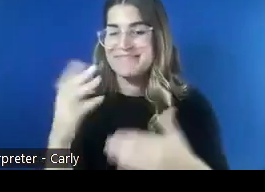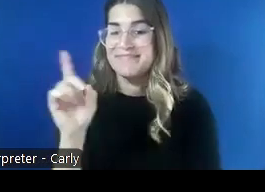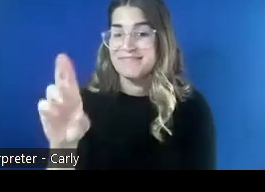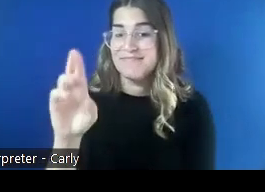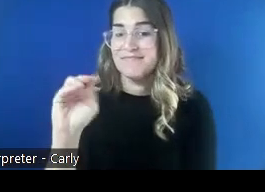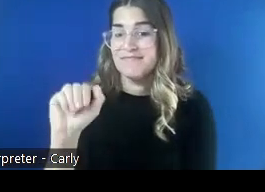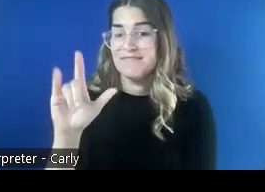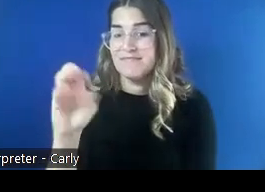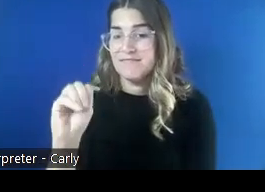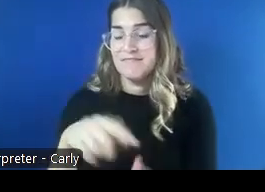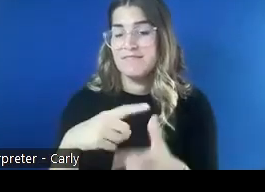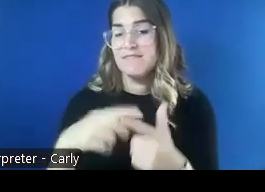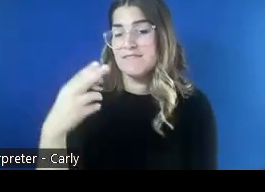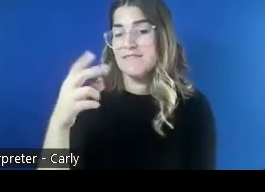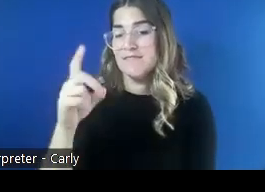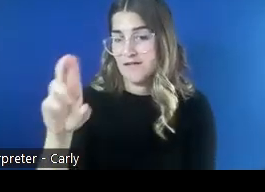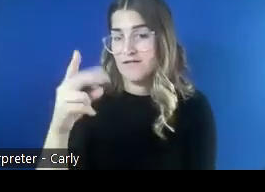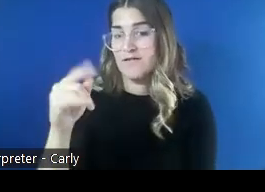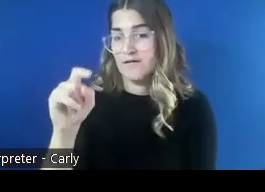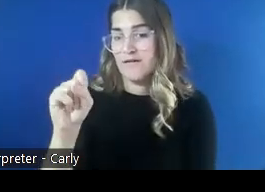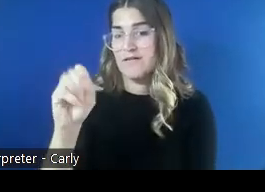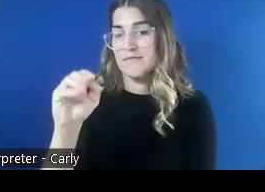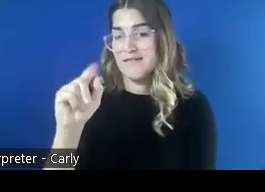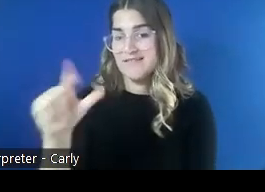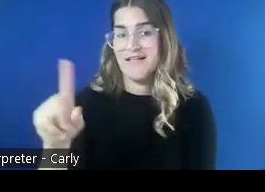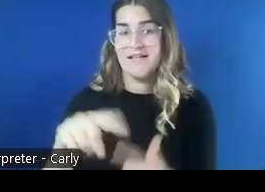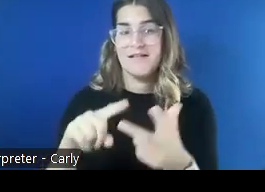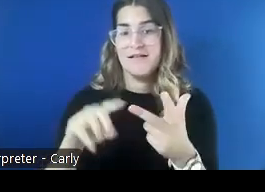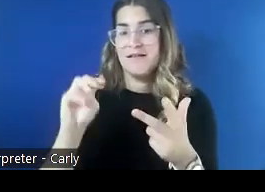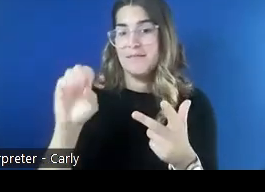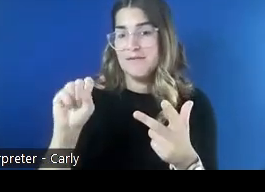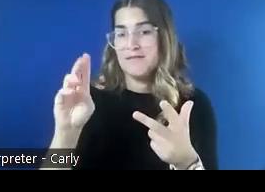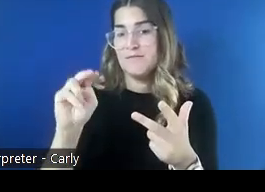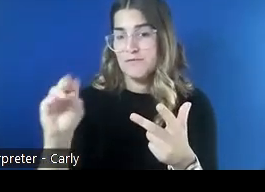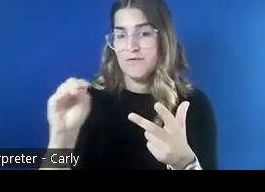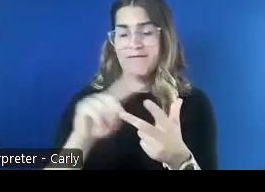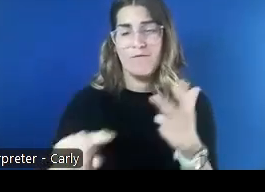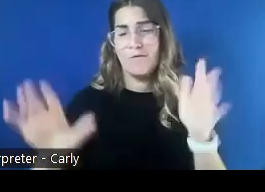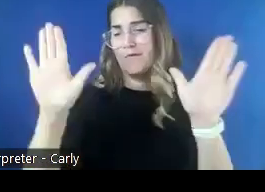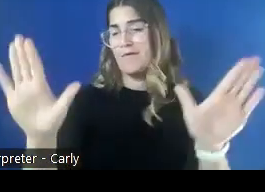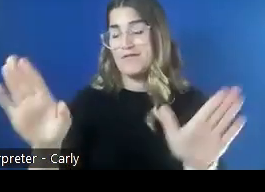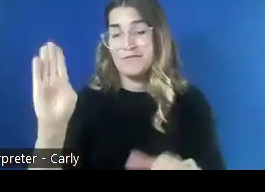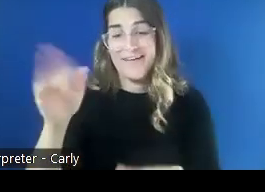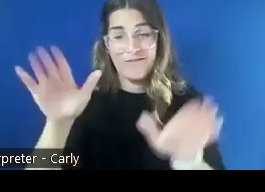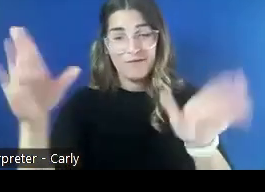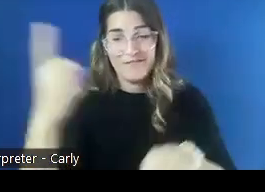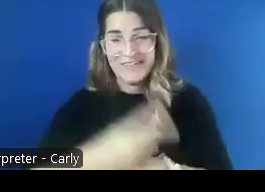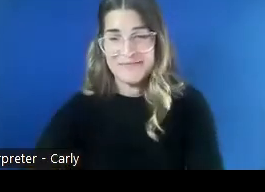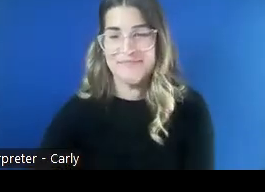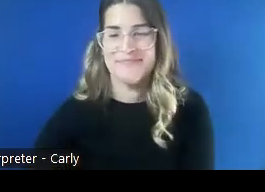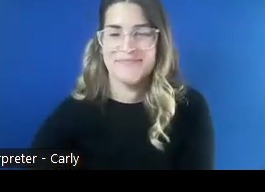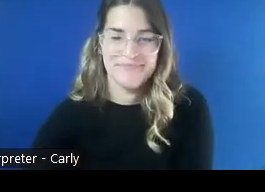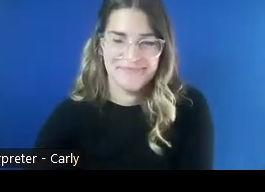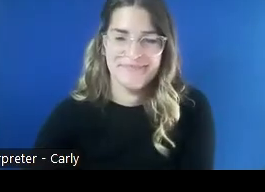Dr Harts Mandel and Miss Bruno for a wonderful uh presentation today have a wonderful day